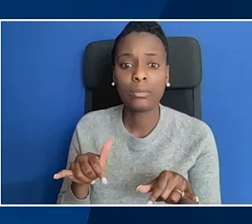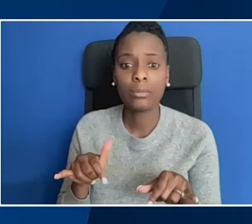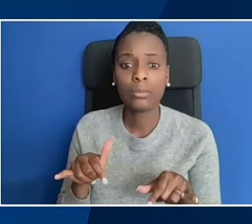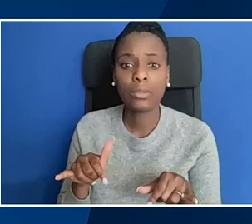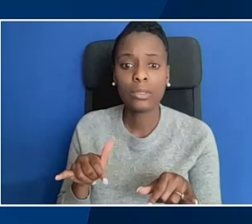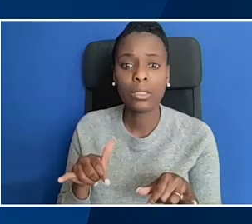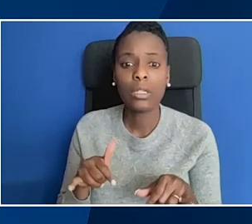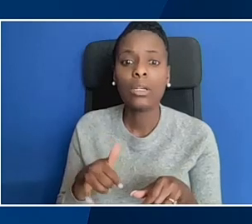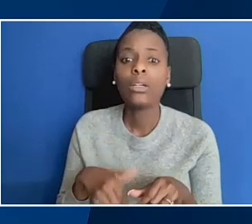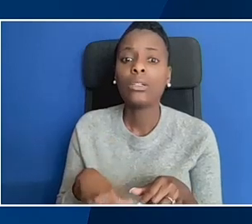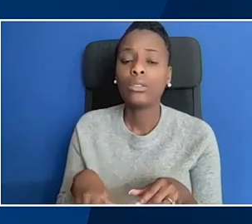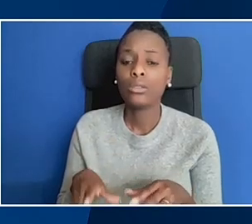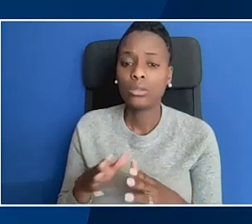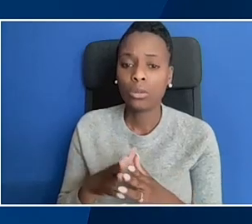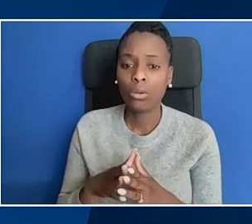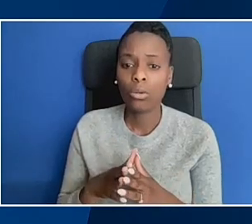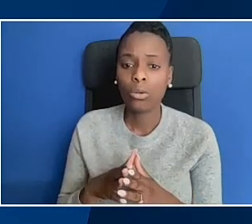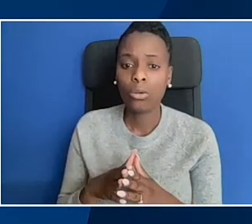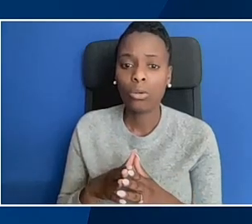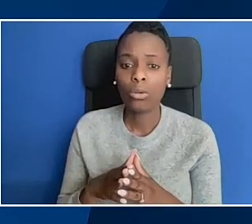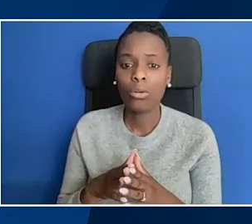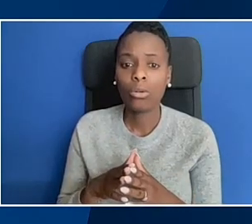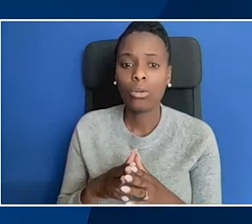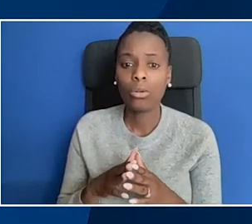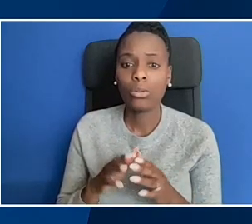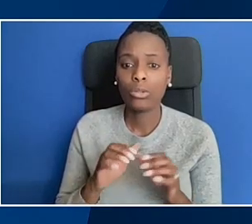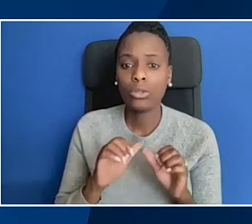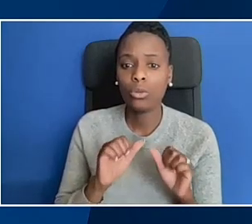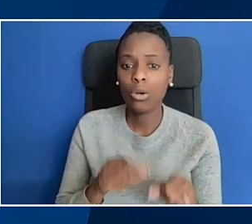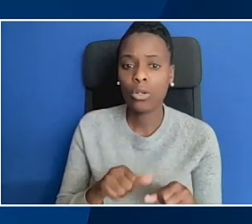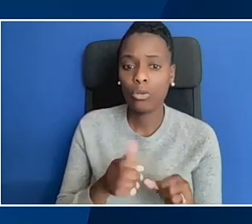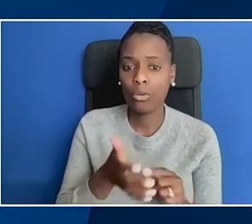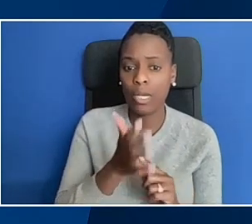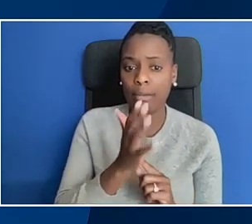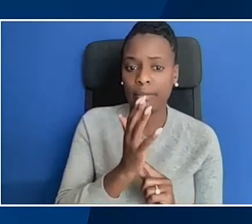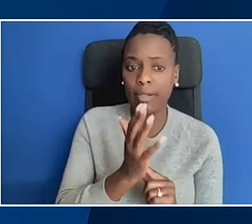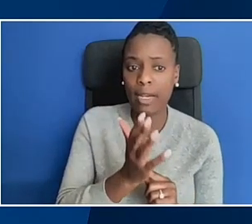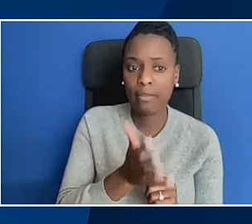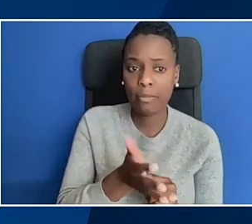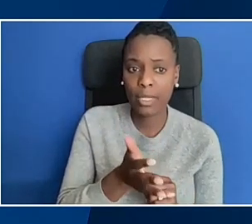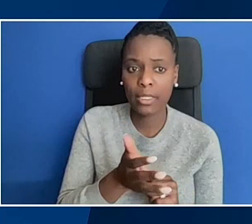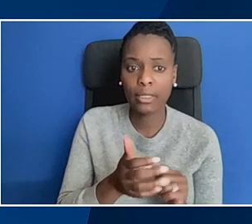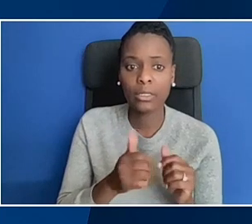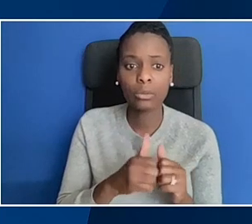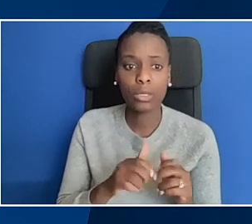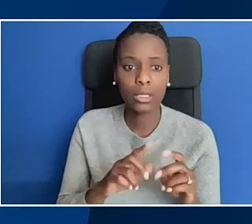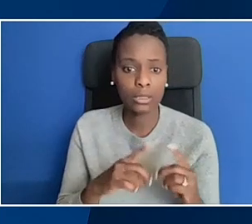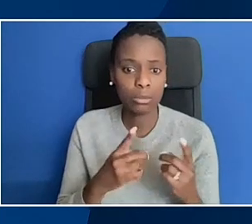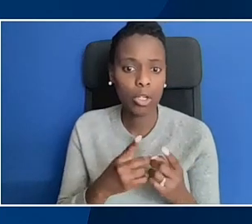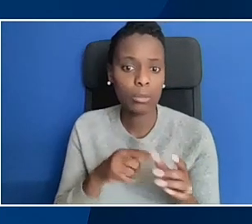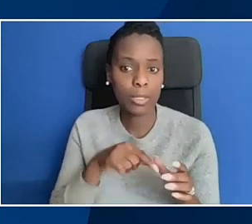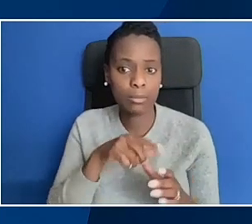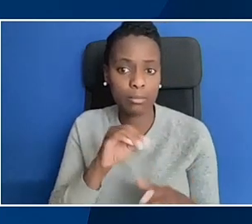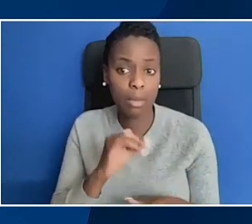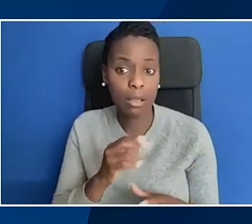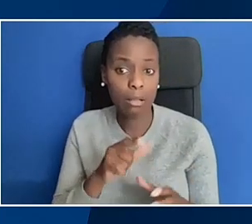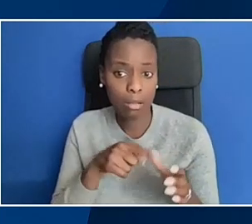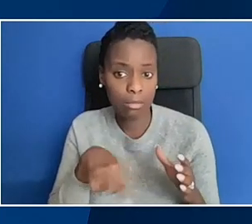minutes. We could put you in a room with the Department, Michael. And if you take longer, that's okay. We'll just.